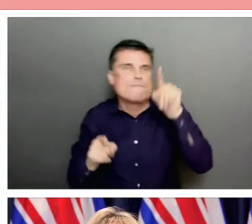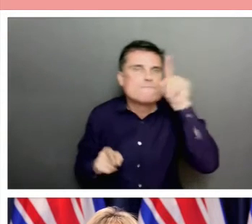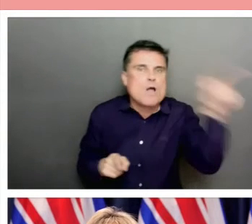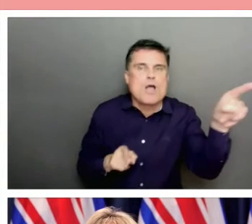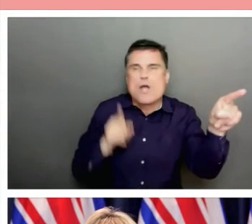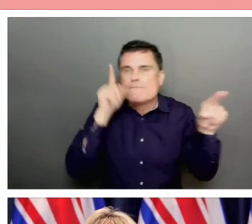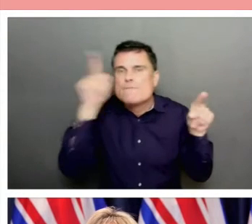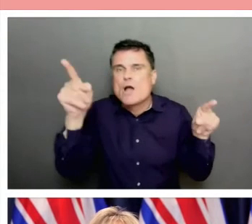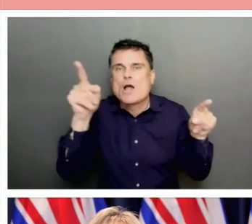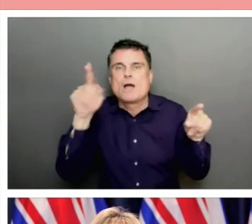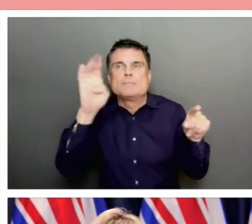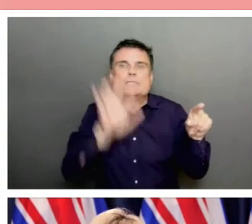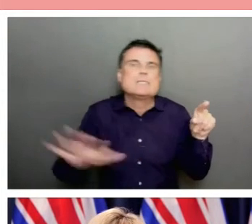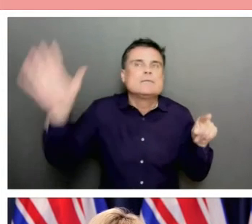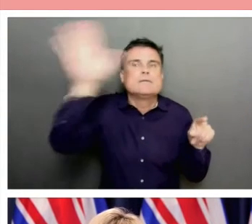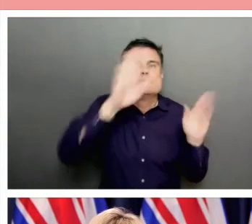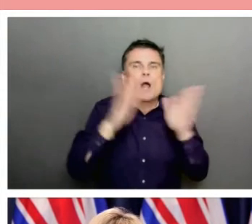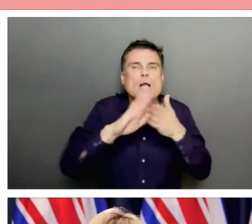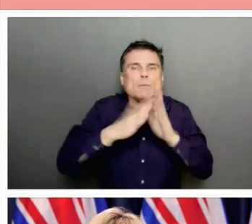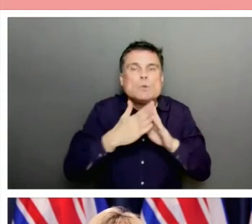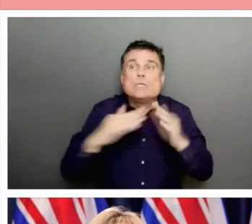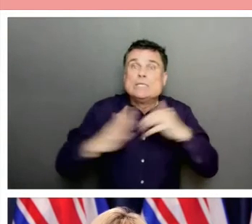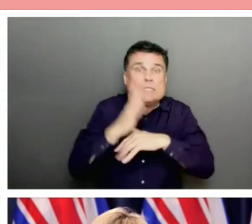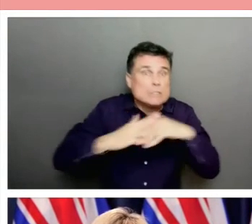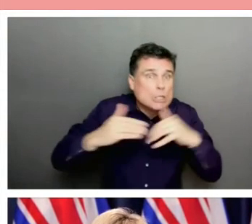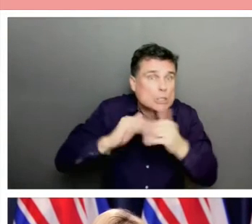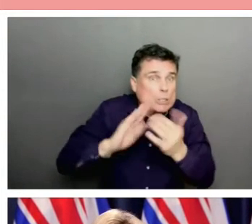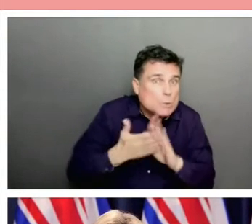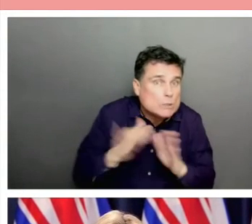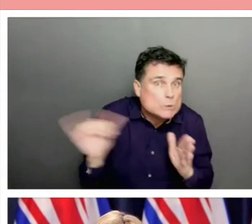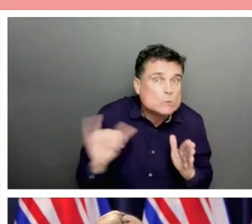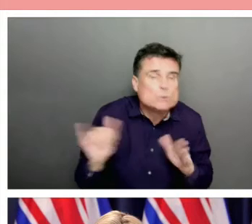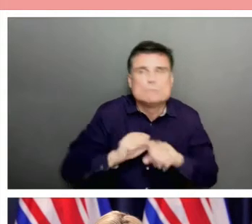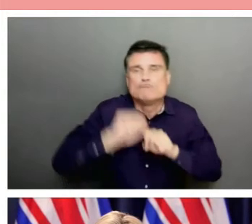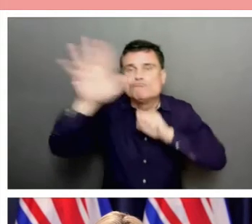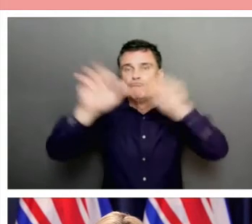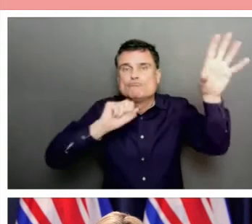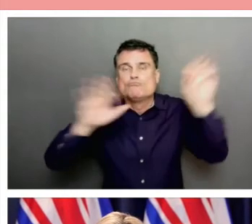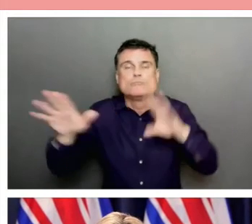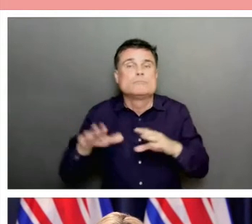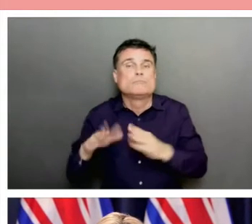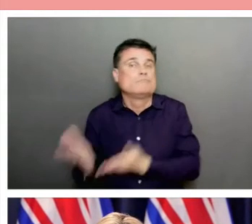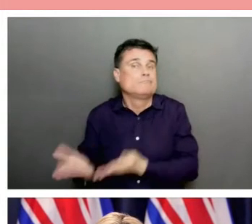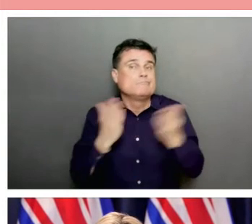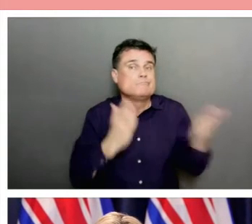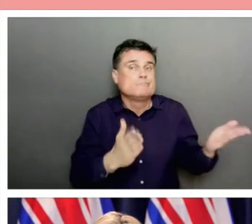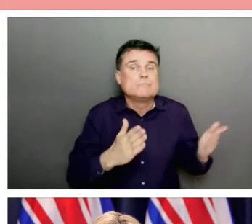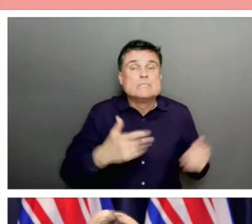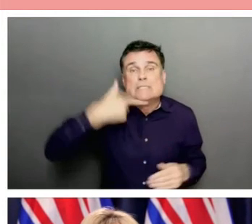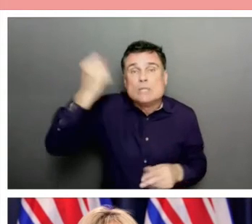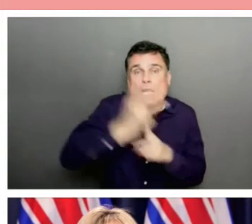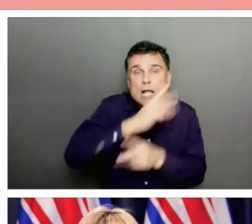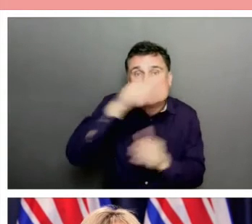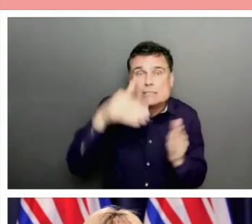residents of long-term care homes, where we know the virus is causing the most damage. The second thing we